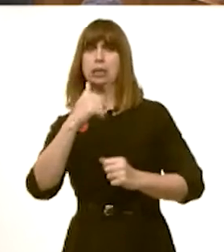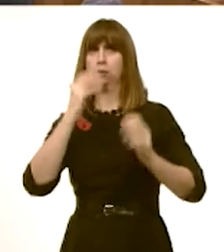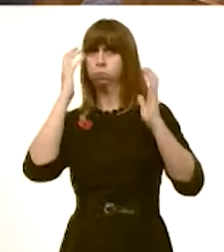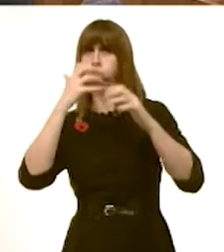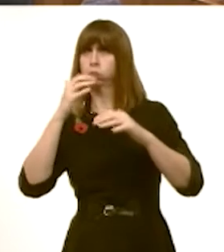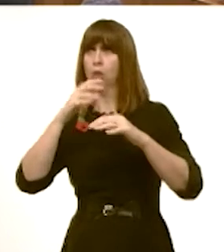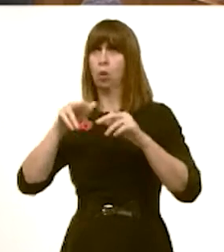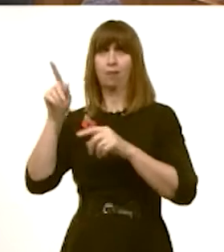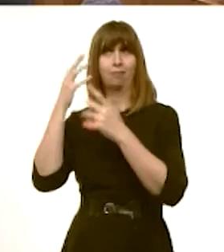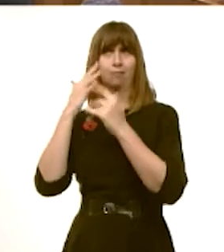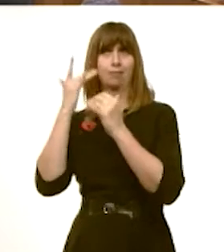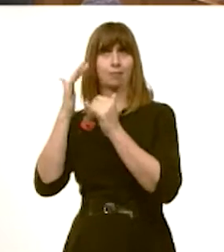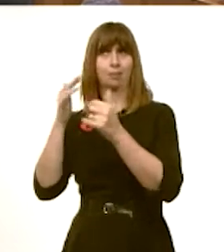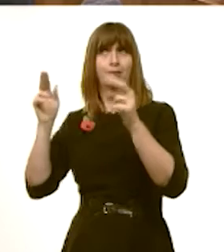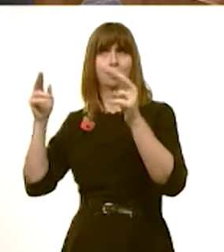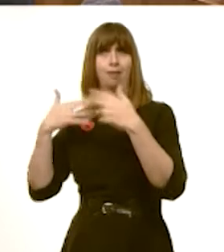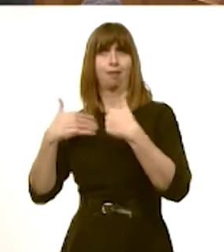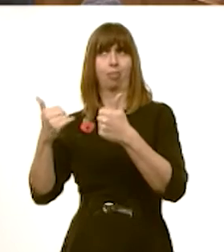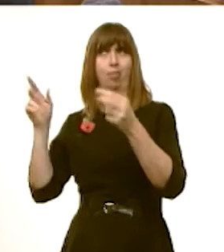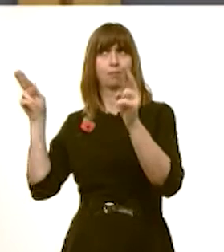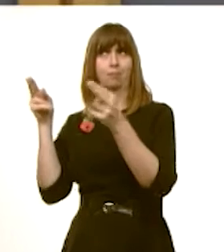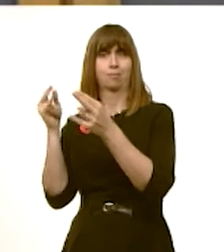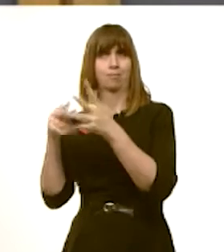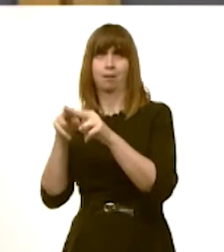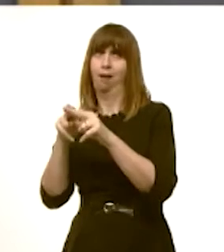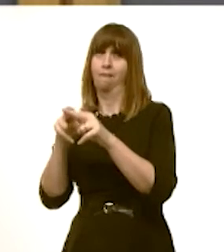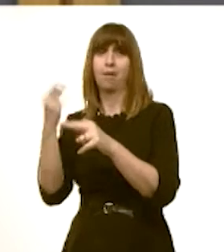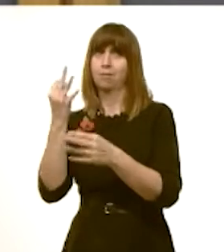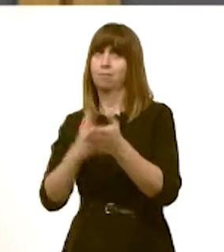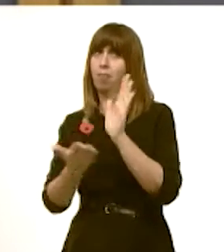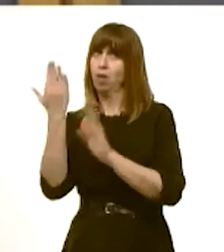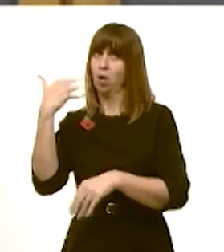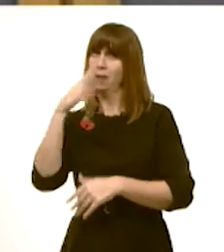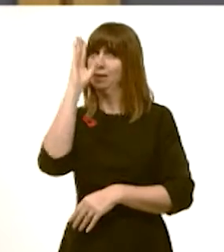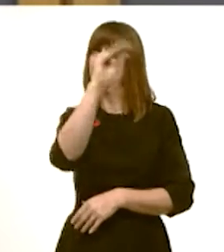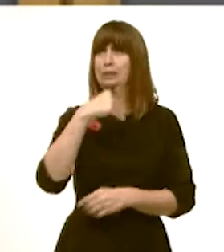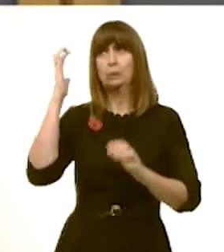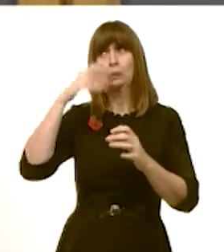and the resourcing of Healthcare Inspectorate Wales 18 months ago, and the revelation this